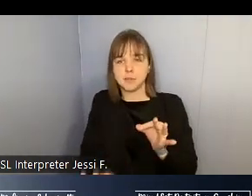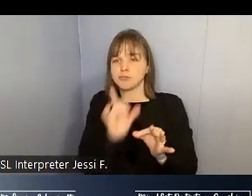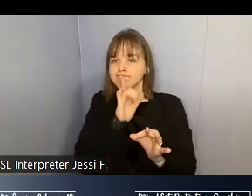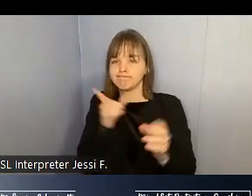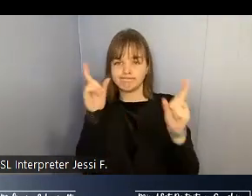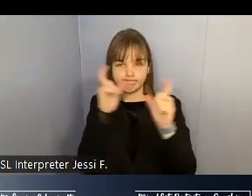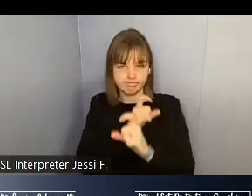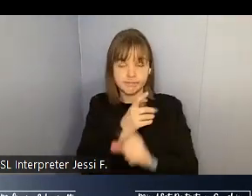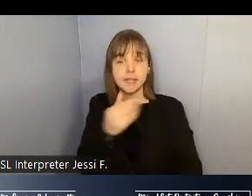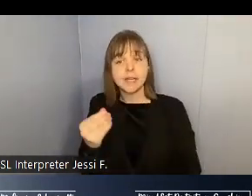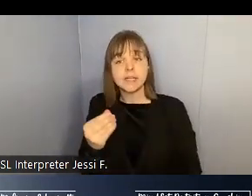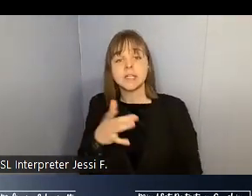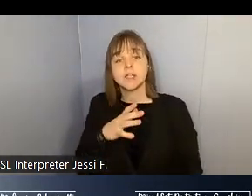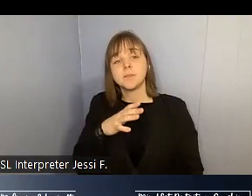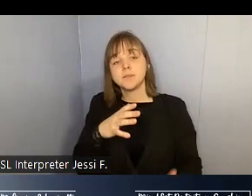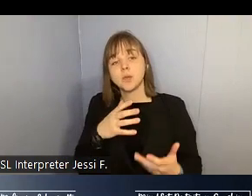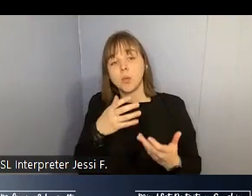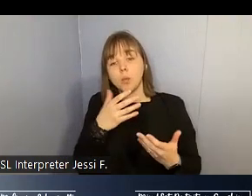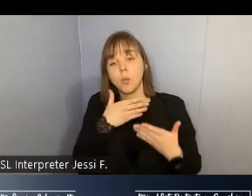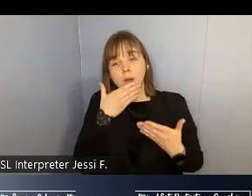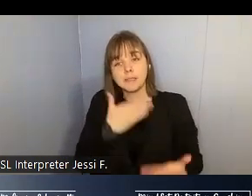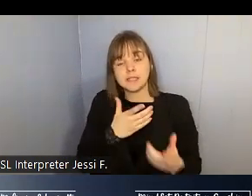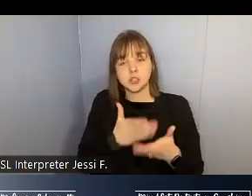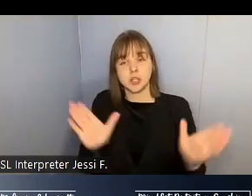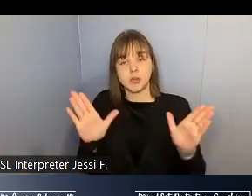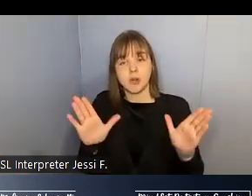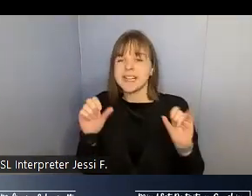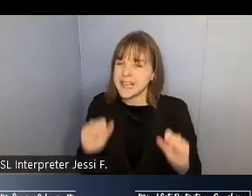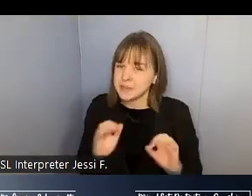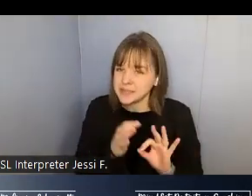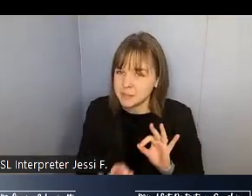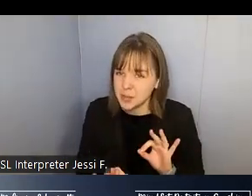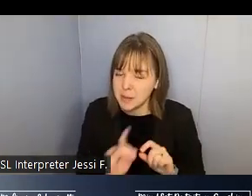and at the highest level, is really quite simple. But we make things really, really complicated